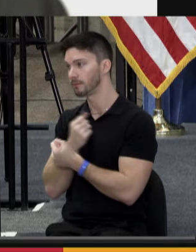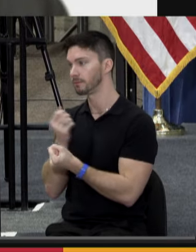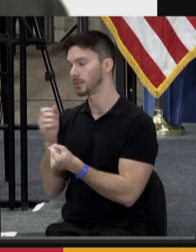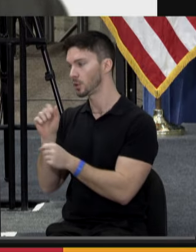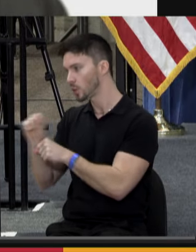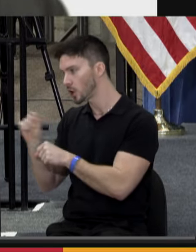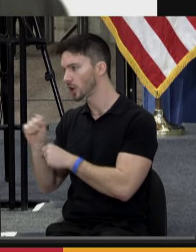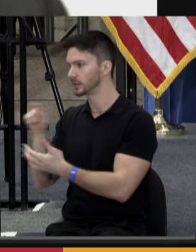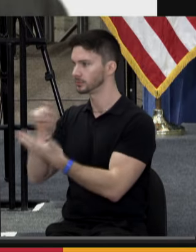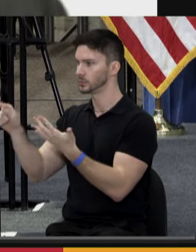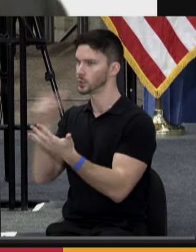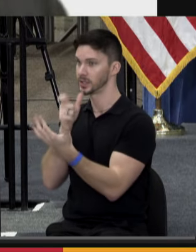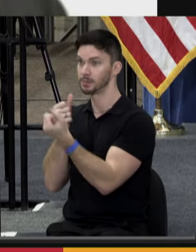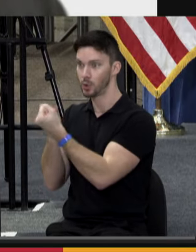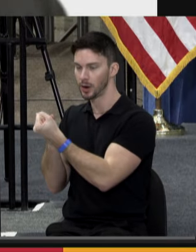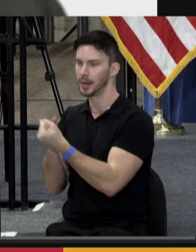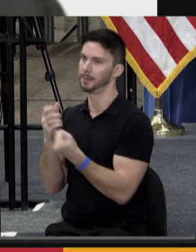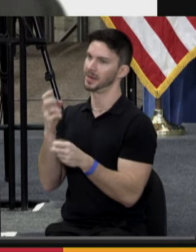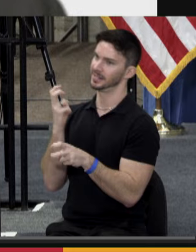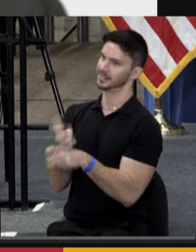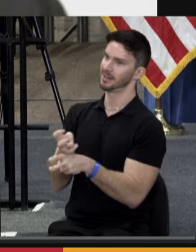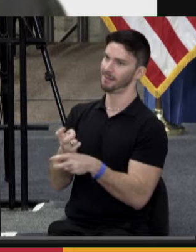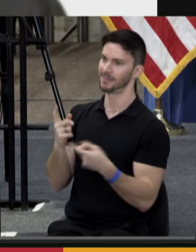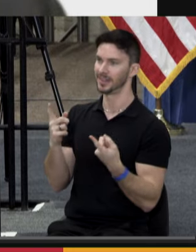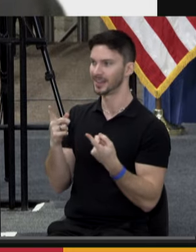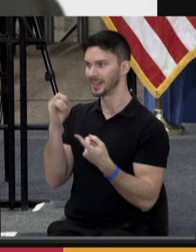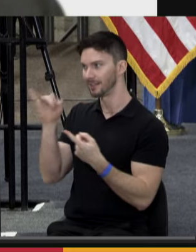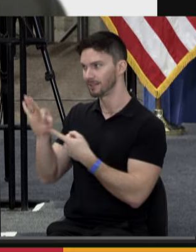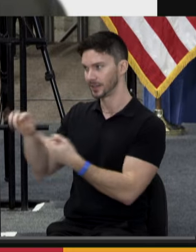but it's hard to stay in a career that doesn't pay a living wage.